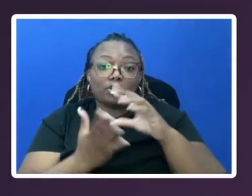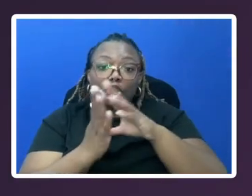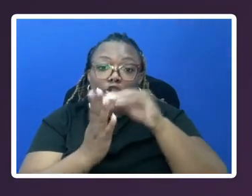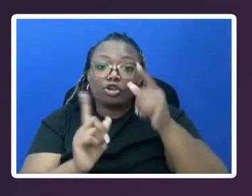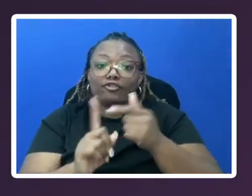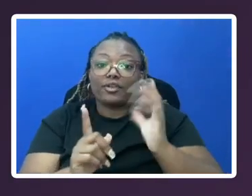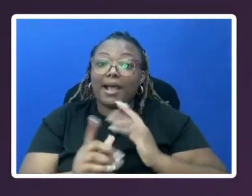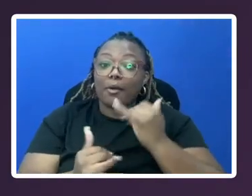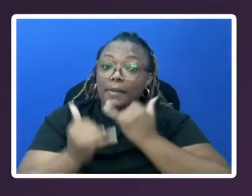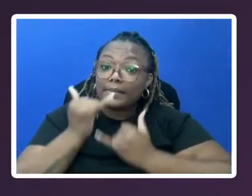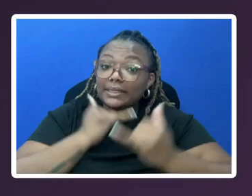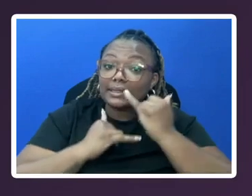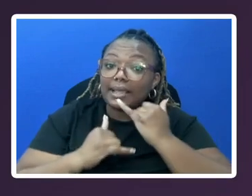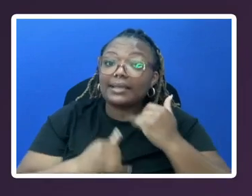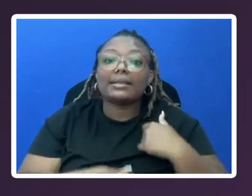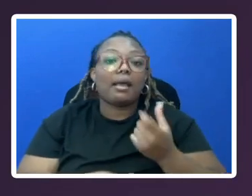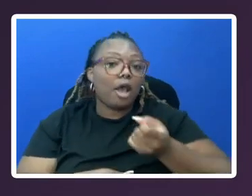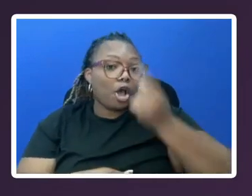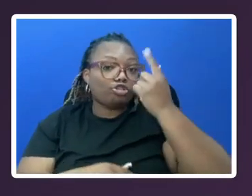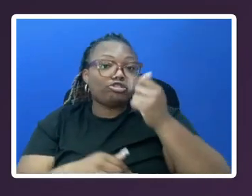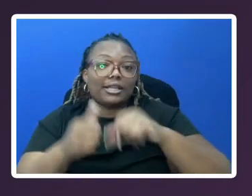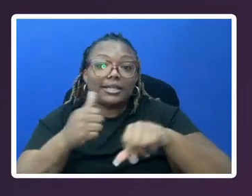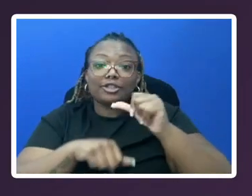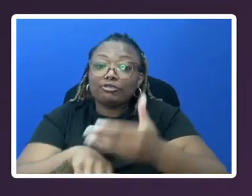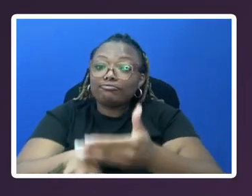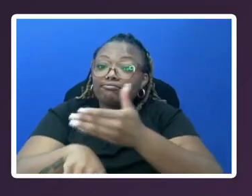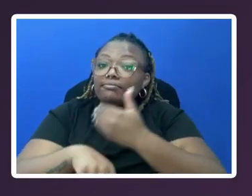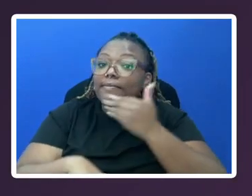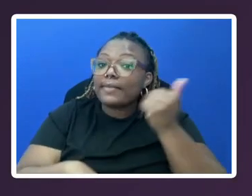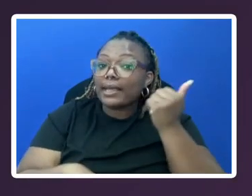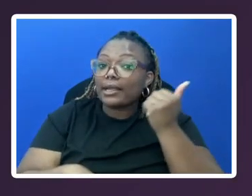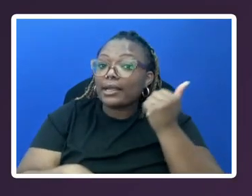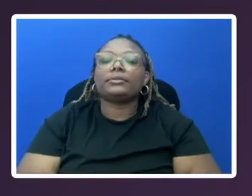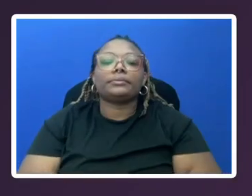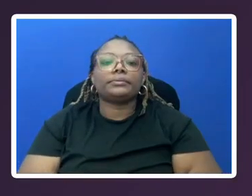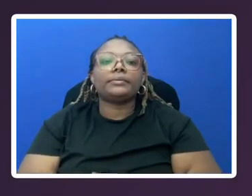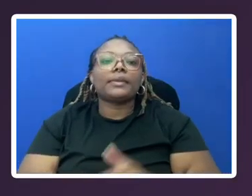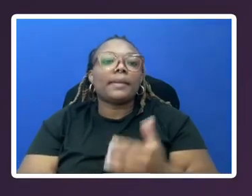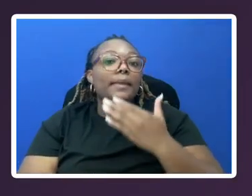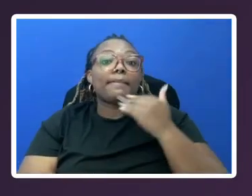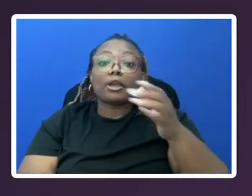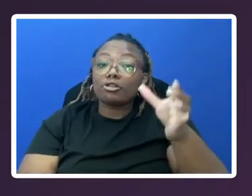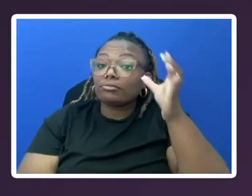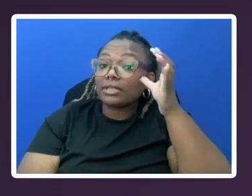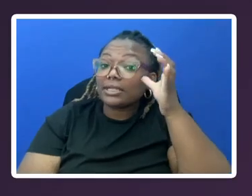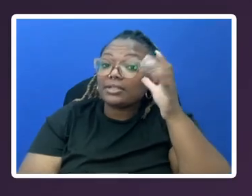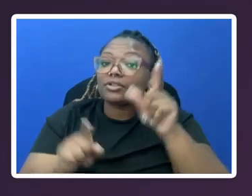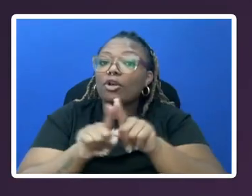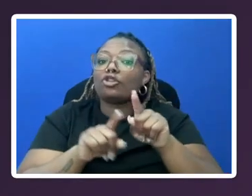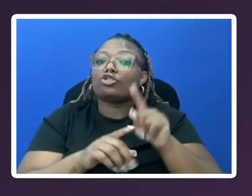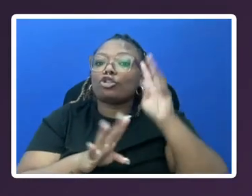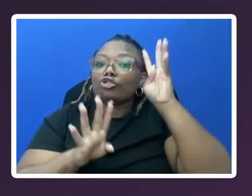understand each other better, be better listeners, and create better communities.